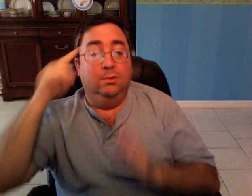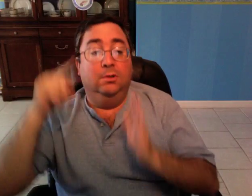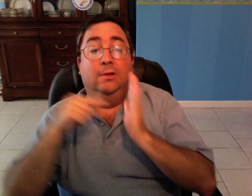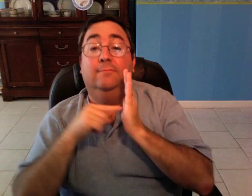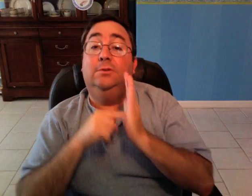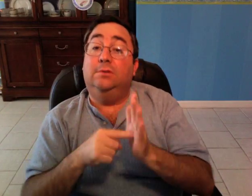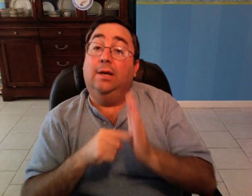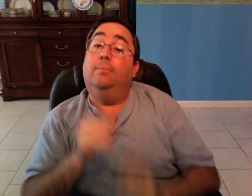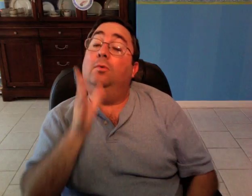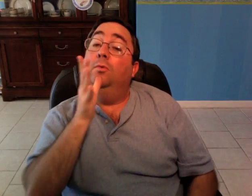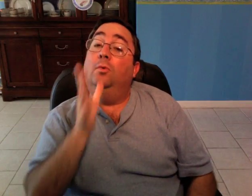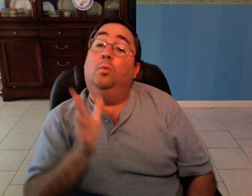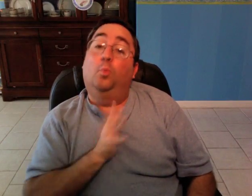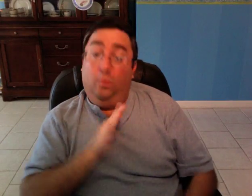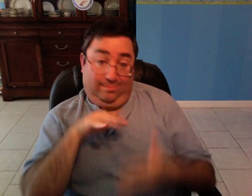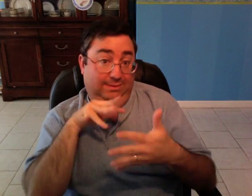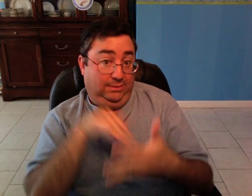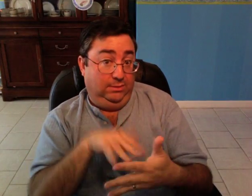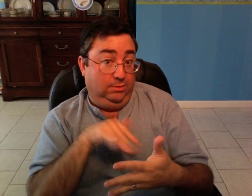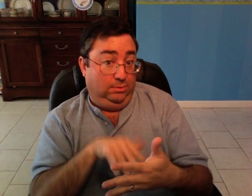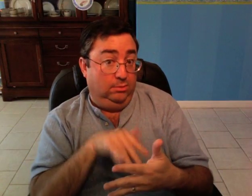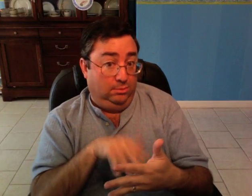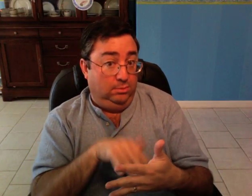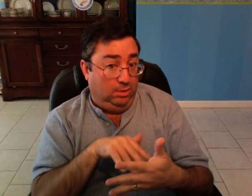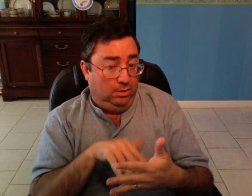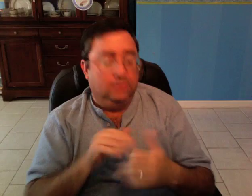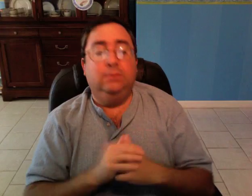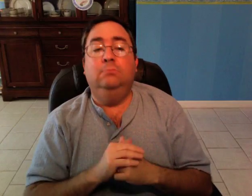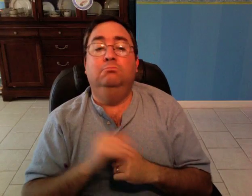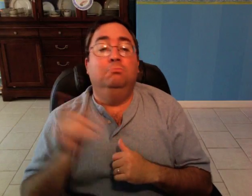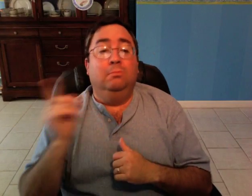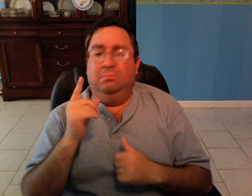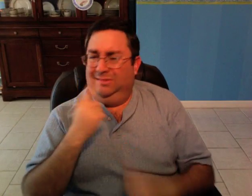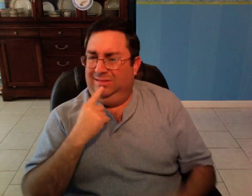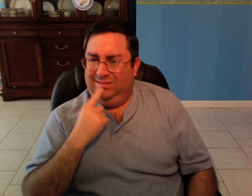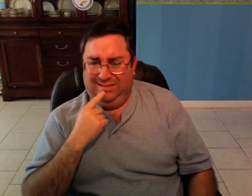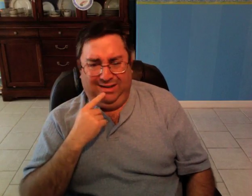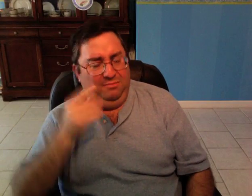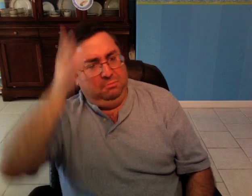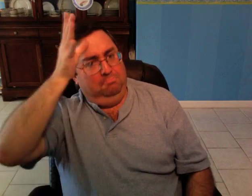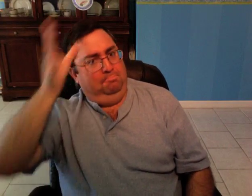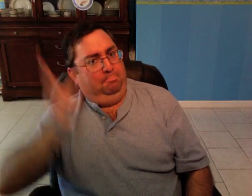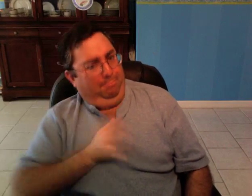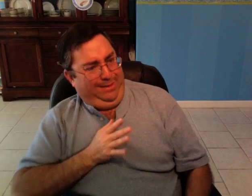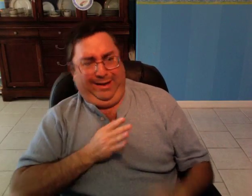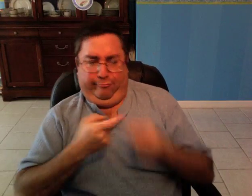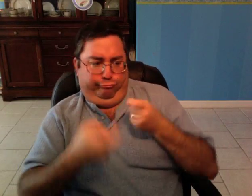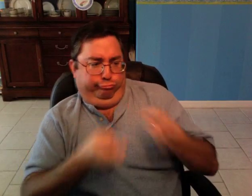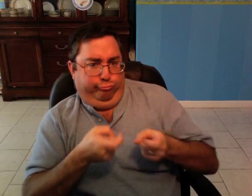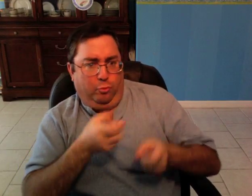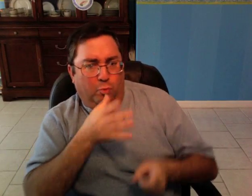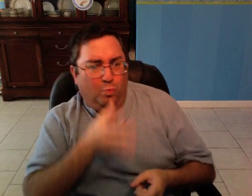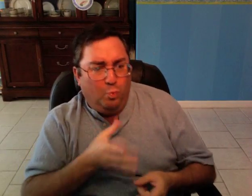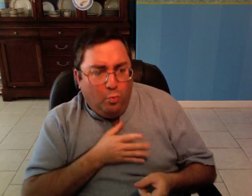In Women's Studies, they note how men control women